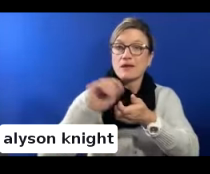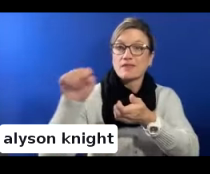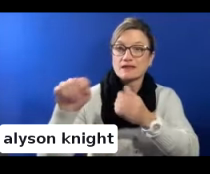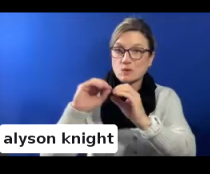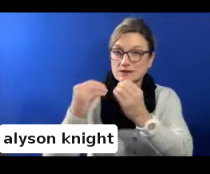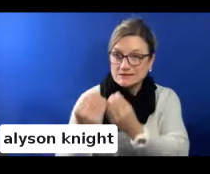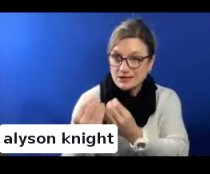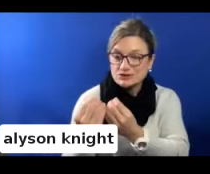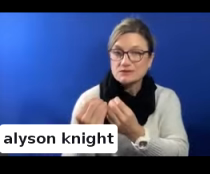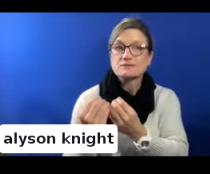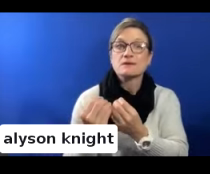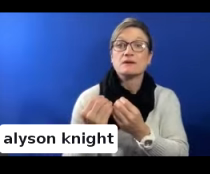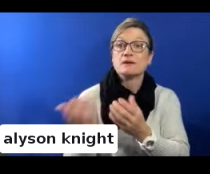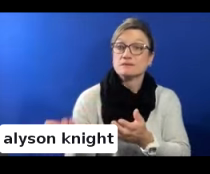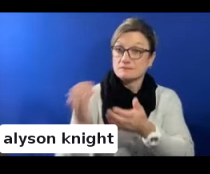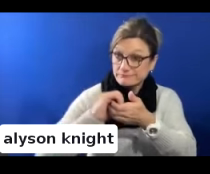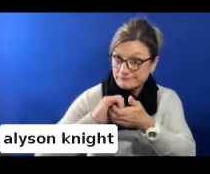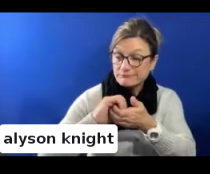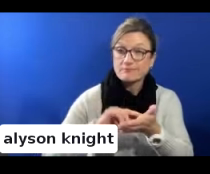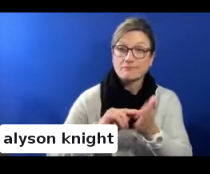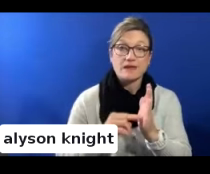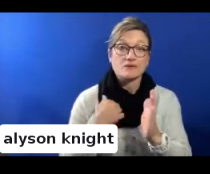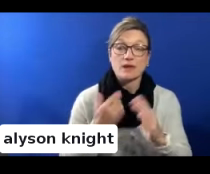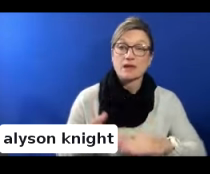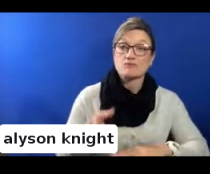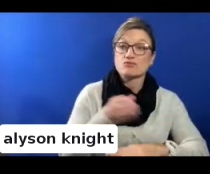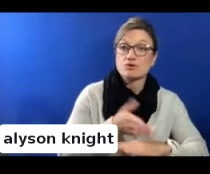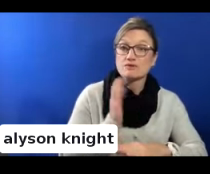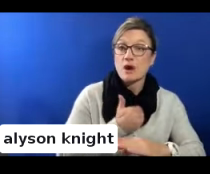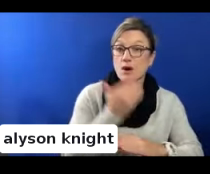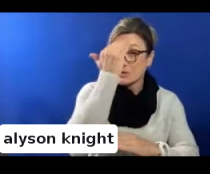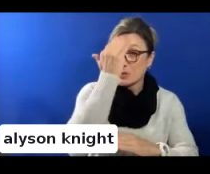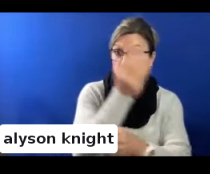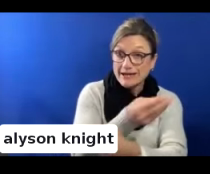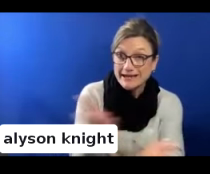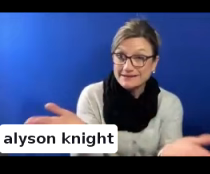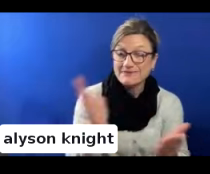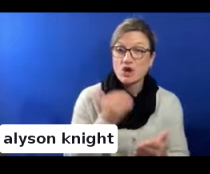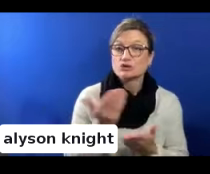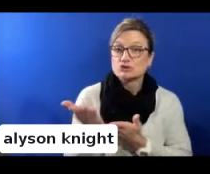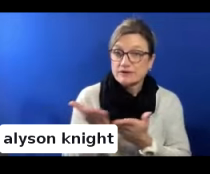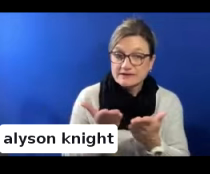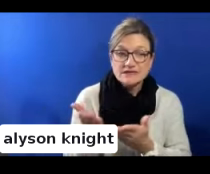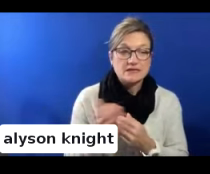Through this partnership, we increased awareness of our services and our